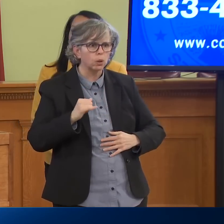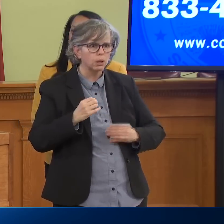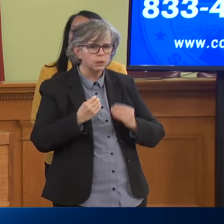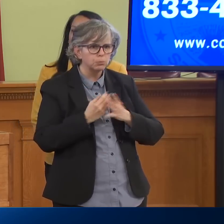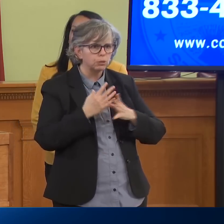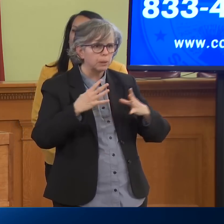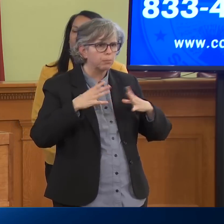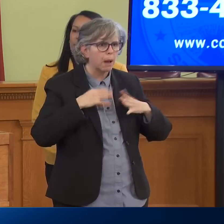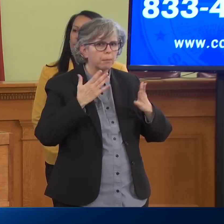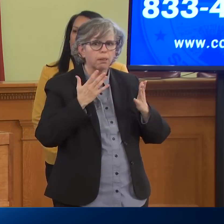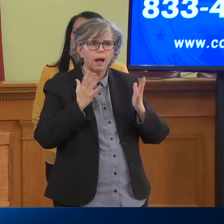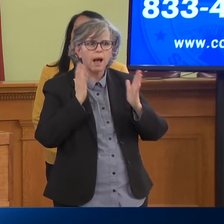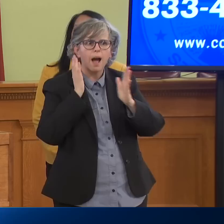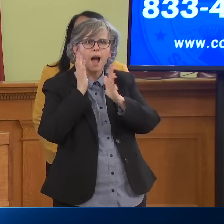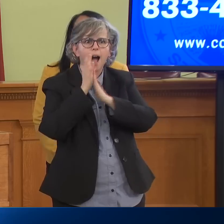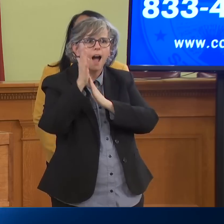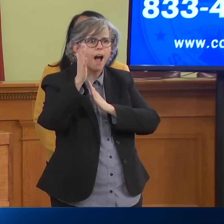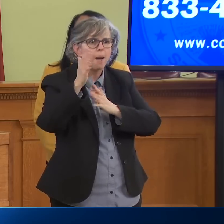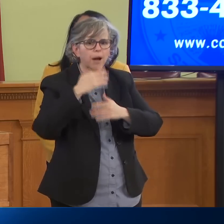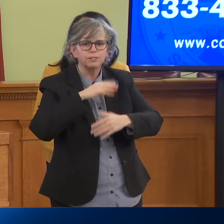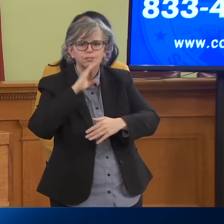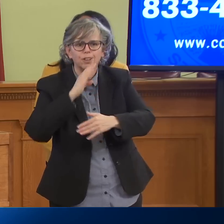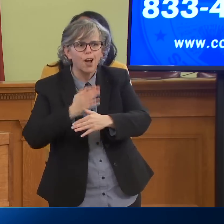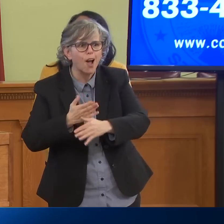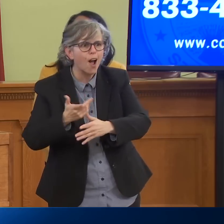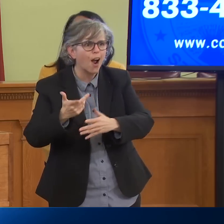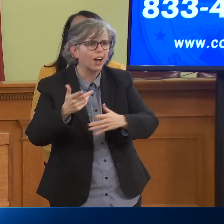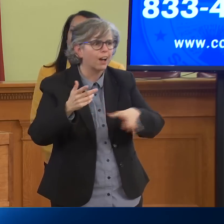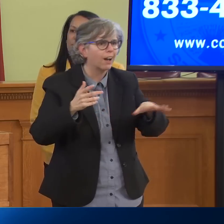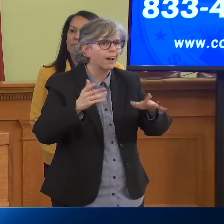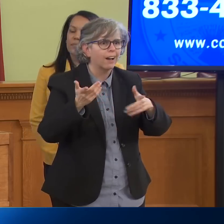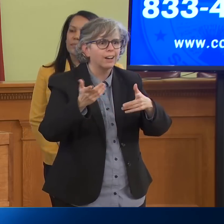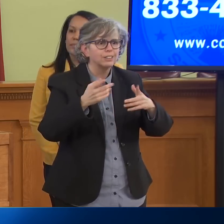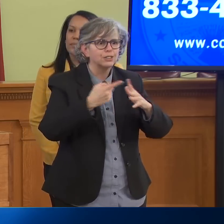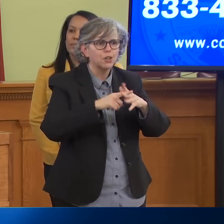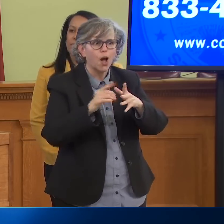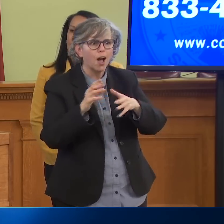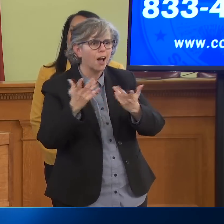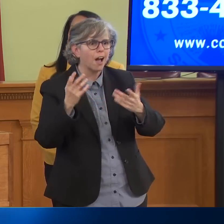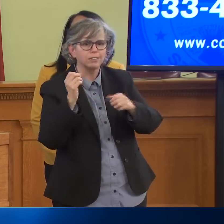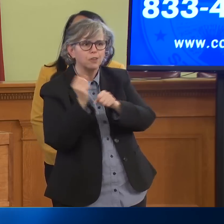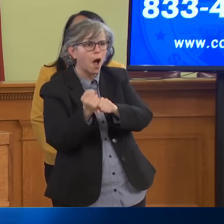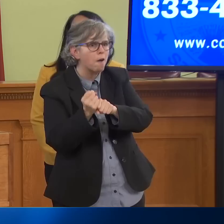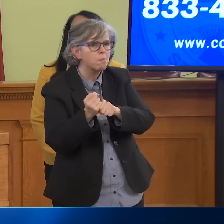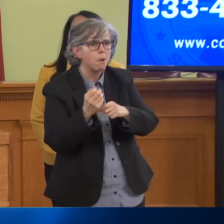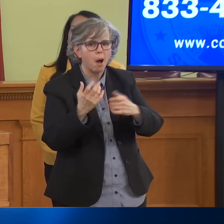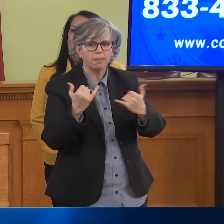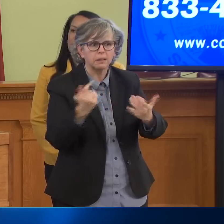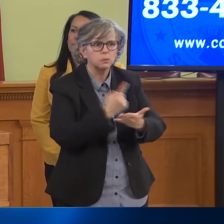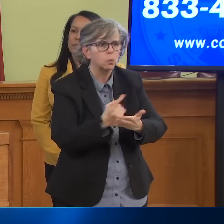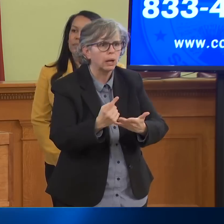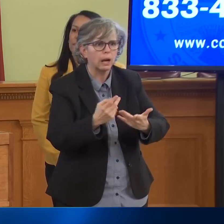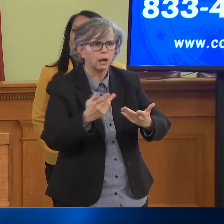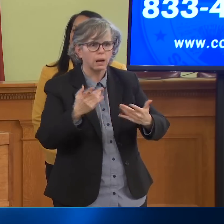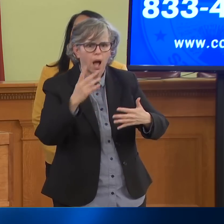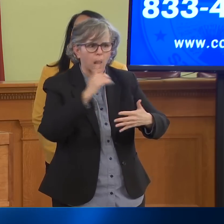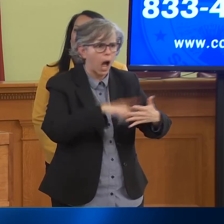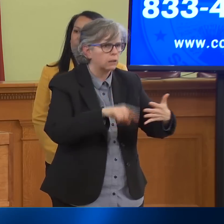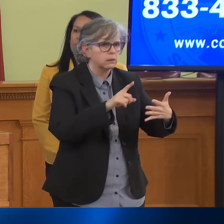THROUGH ON. THAT IS SPRING BREAK PLANS. MY DAUGHTER WAS REALLY LOOKING FORWARD TO LAUNCHING HER SENIOR